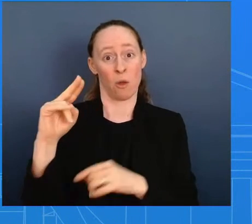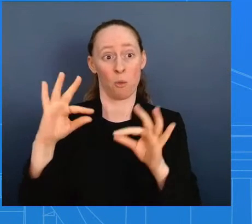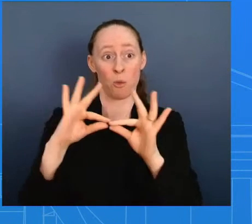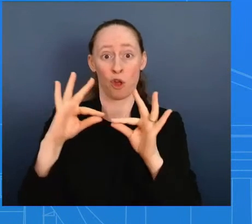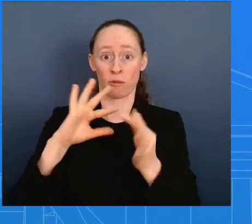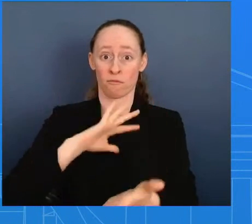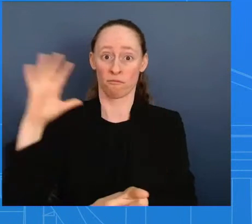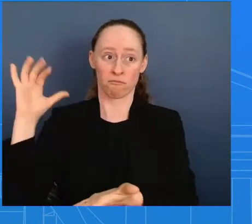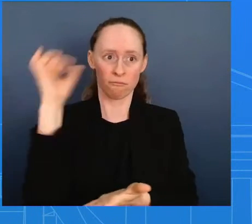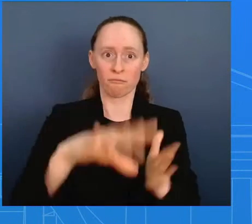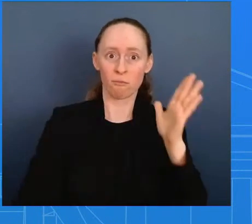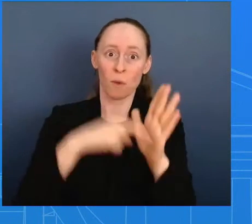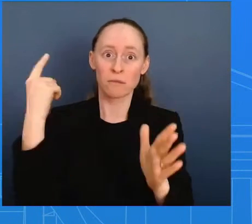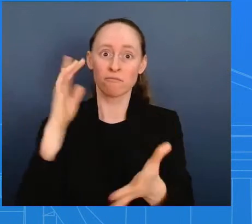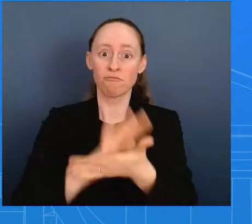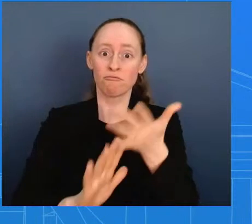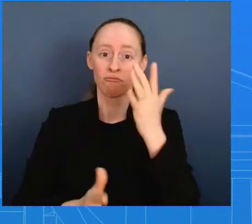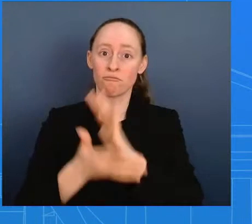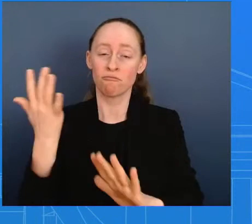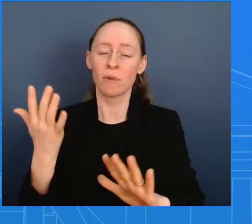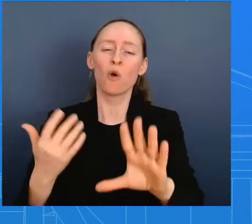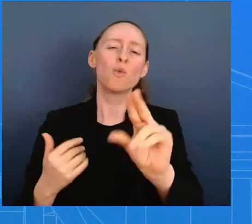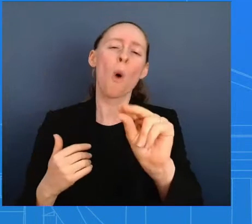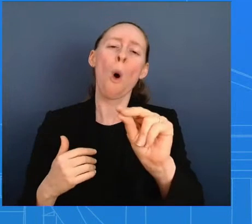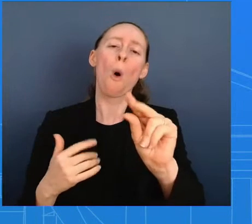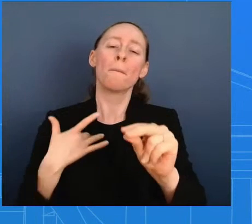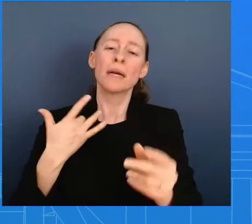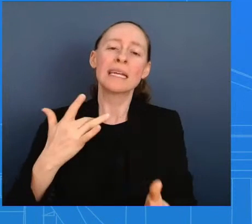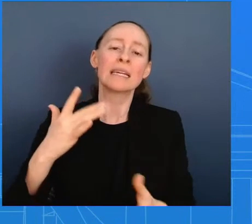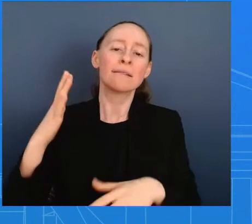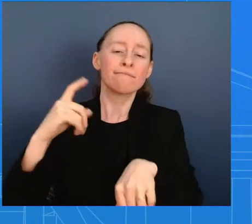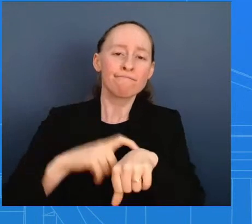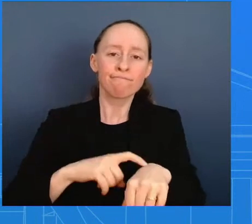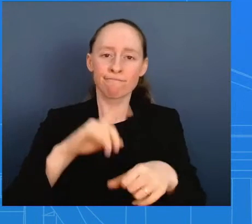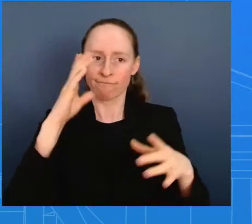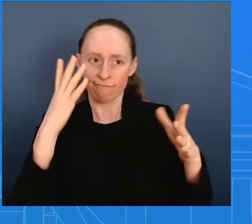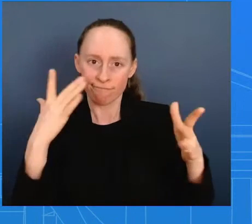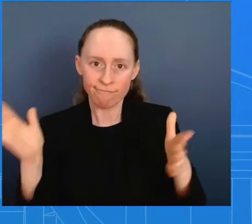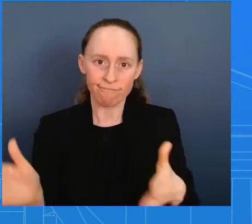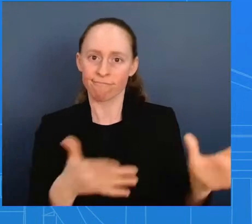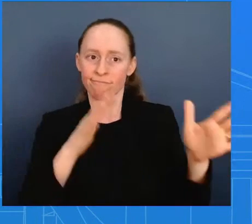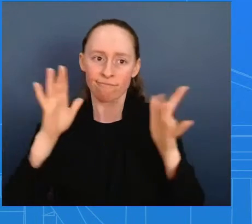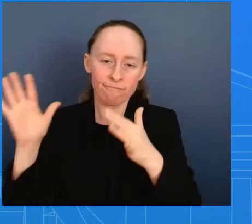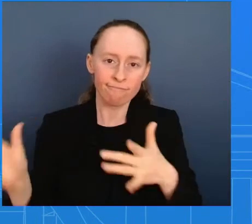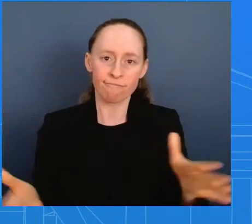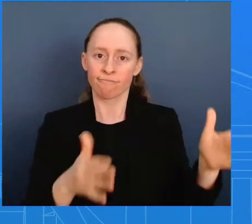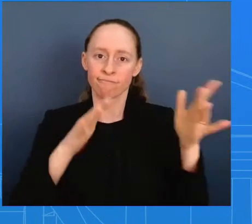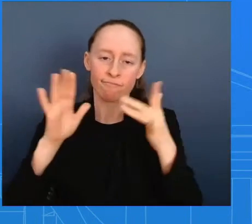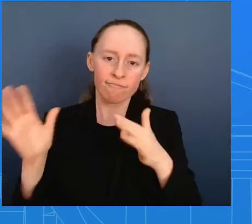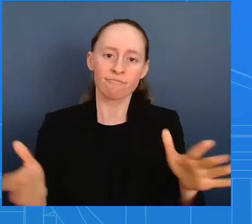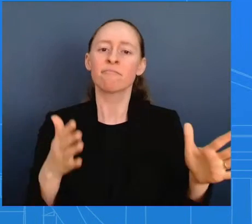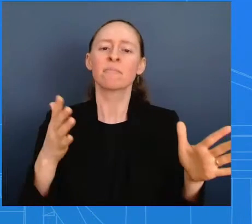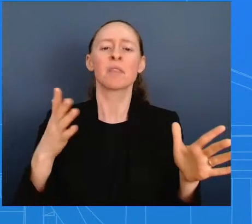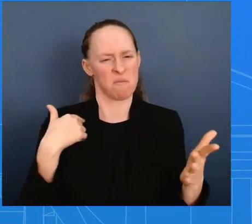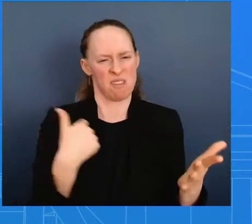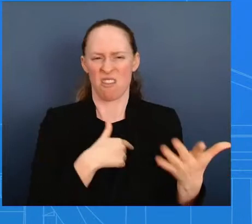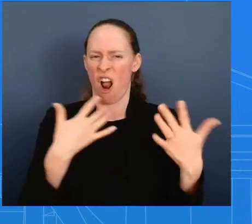It's not like we've got to wait well out into the future before stuff starts getting delivered. And we are going to have another what we call PDA --